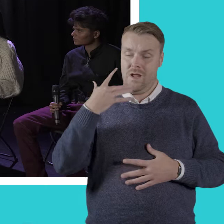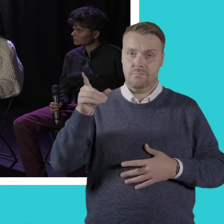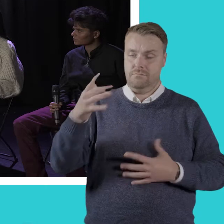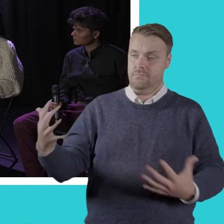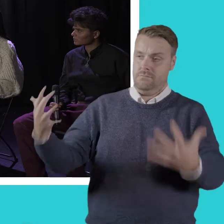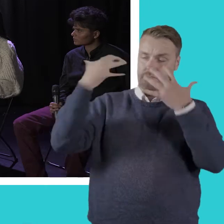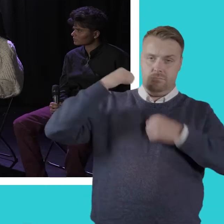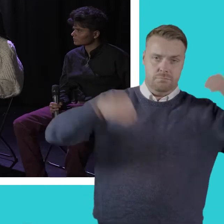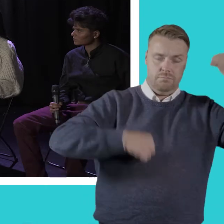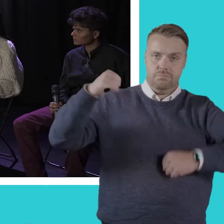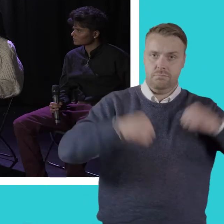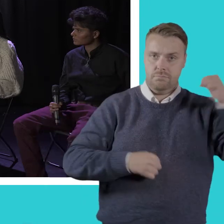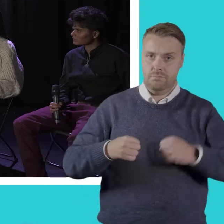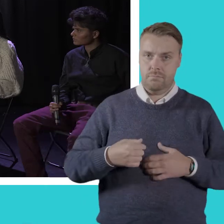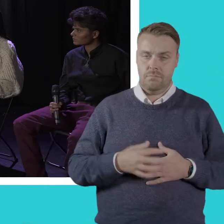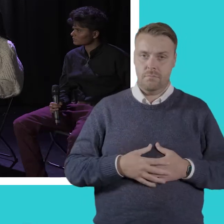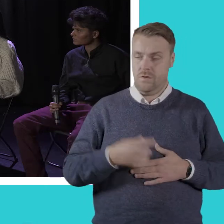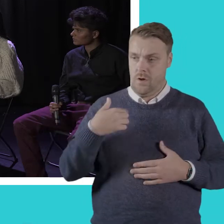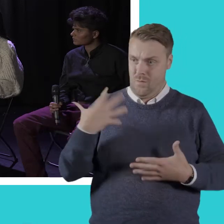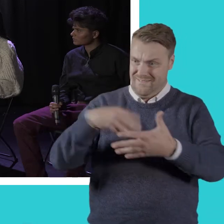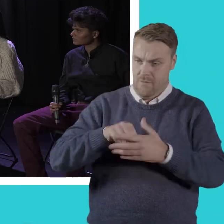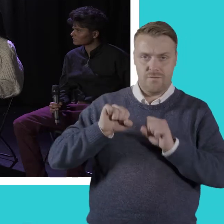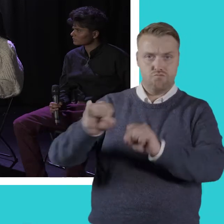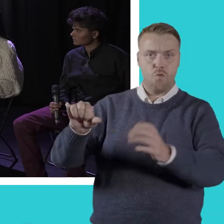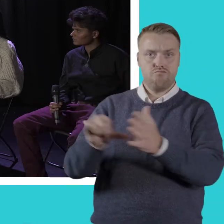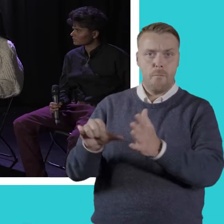you guys set me up in a beef that I wasn't even involved in it was your beef you laughed at me.